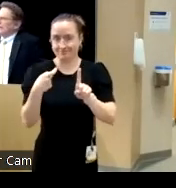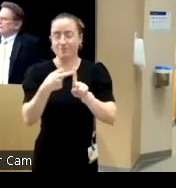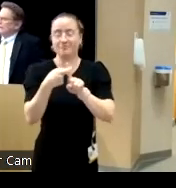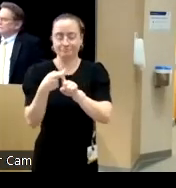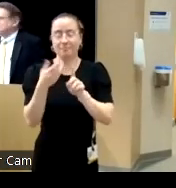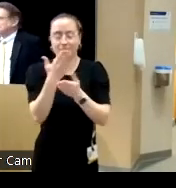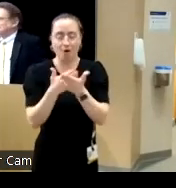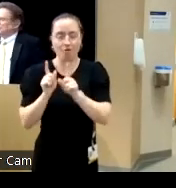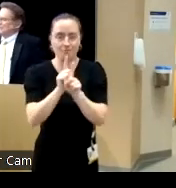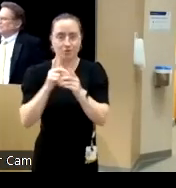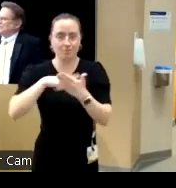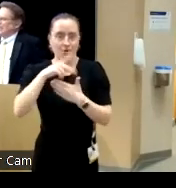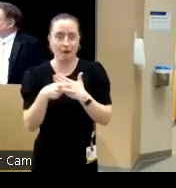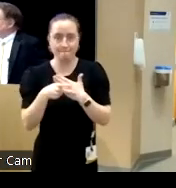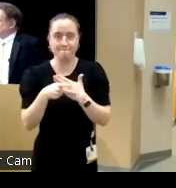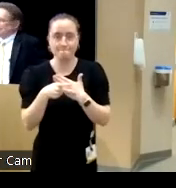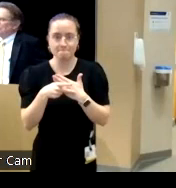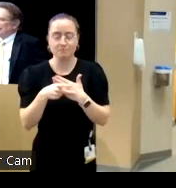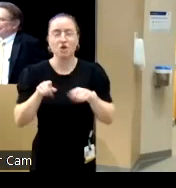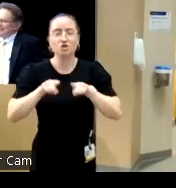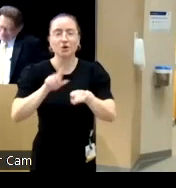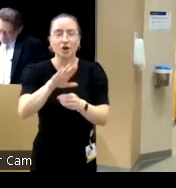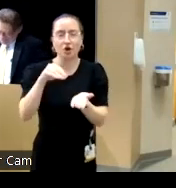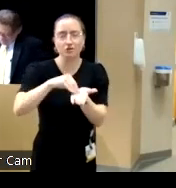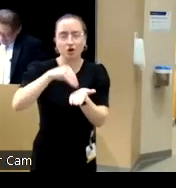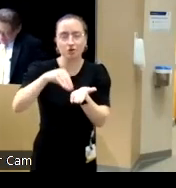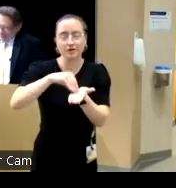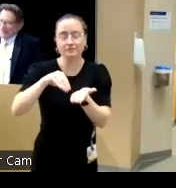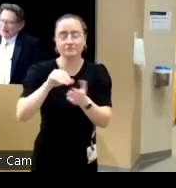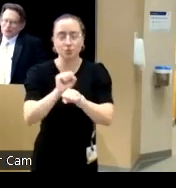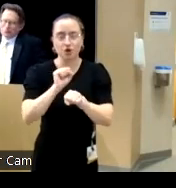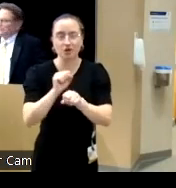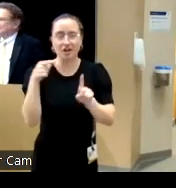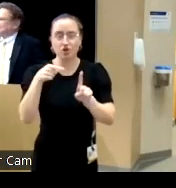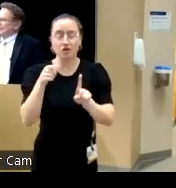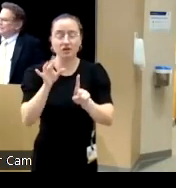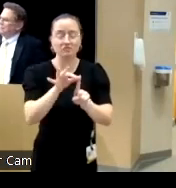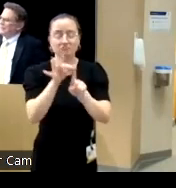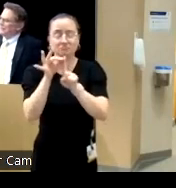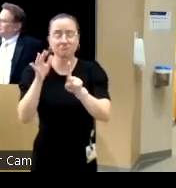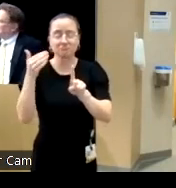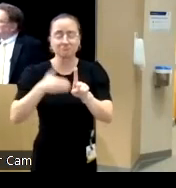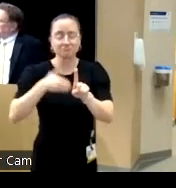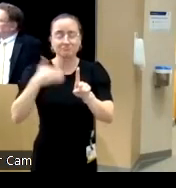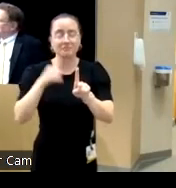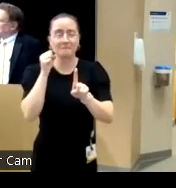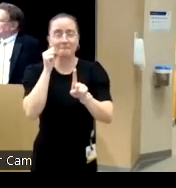and she really stood out as a leader then among that group and somebody whom we were